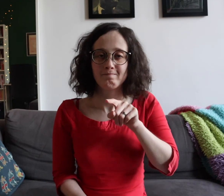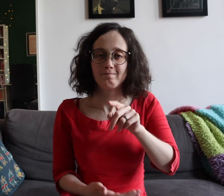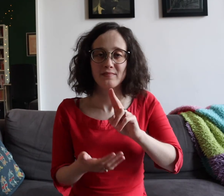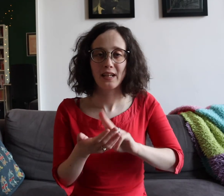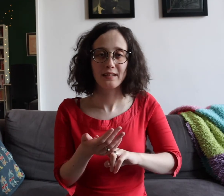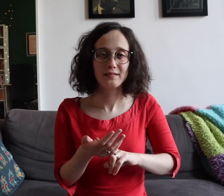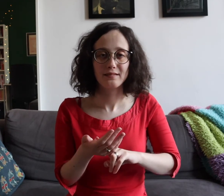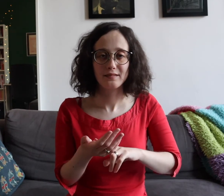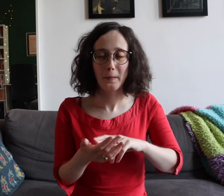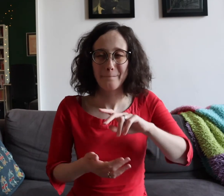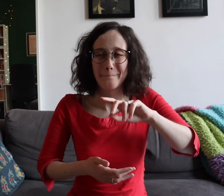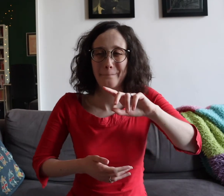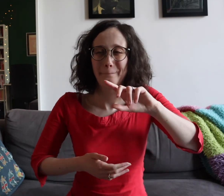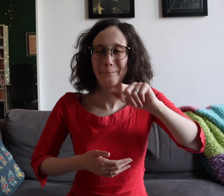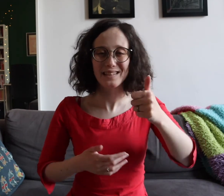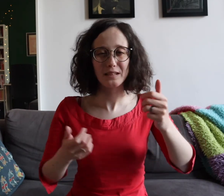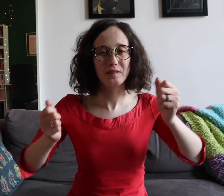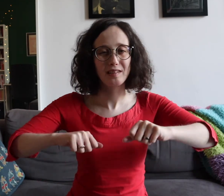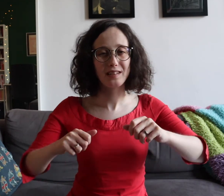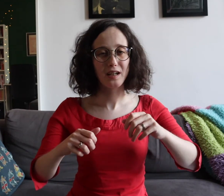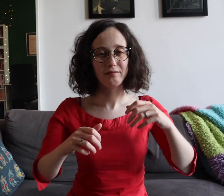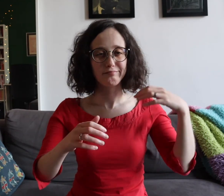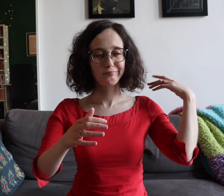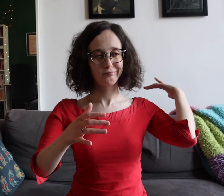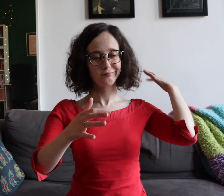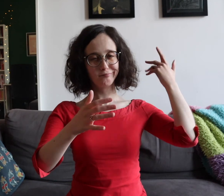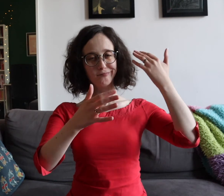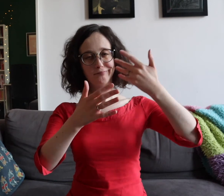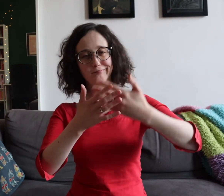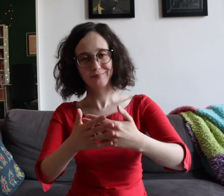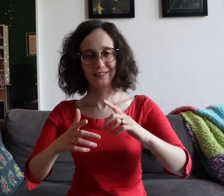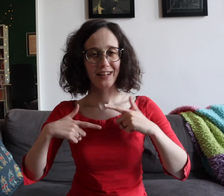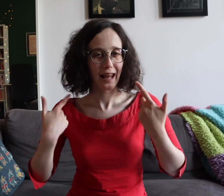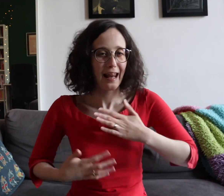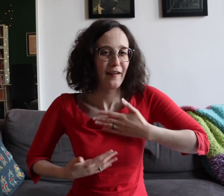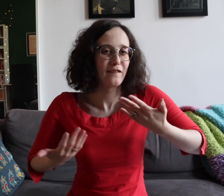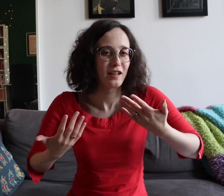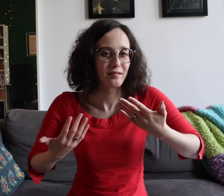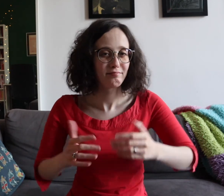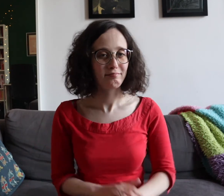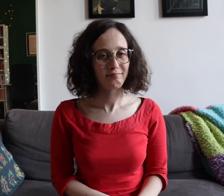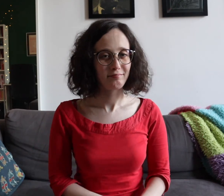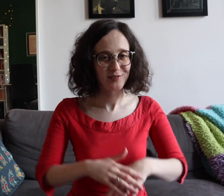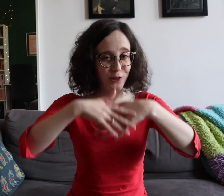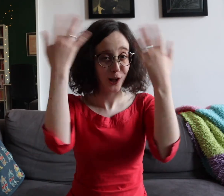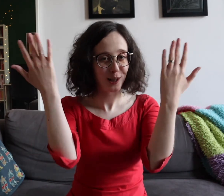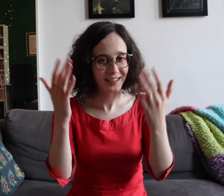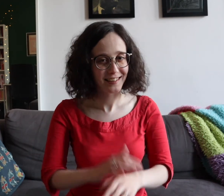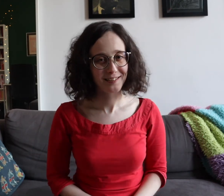This was clearly the best decision of my life. That's for sure.